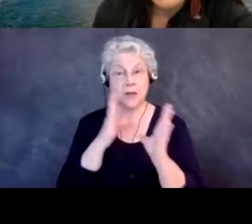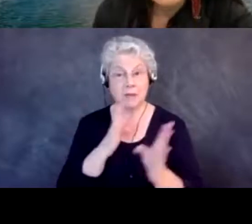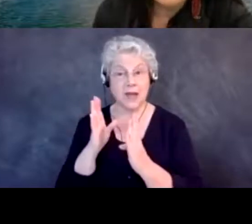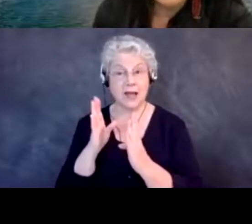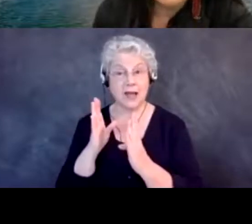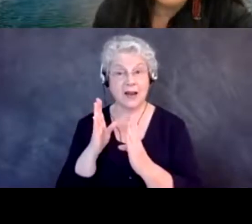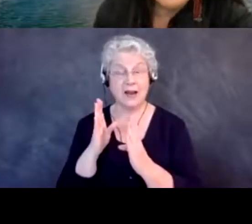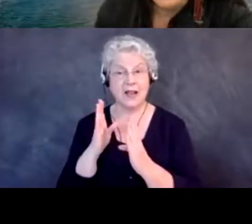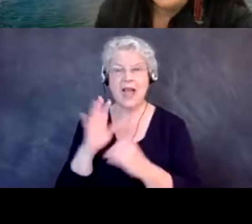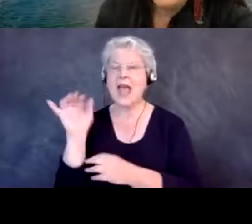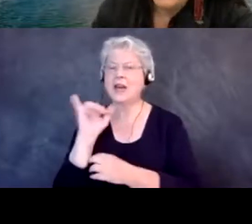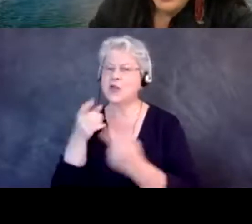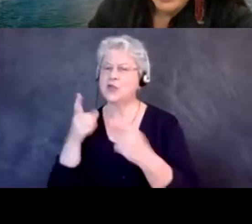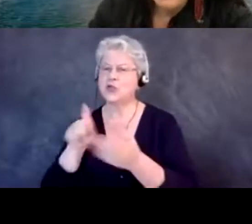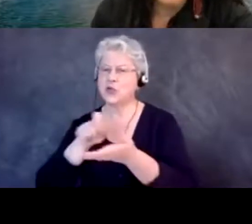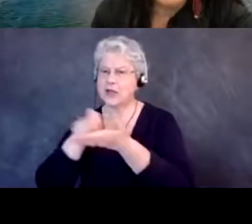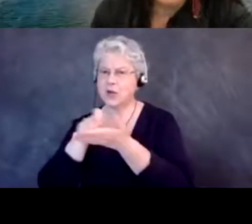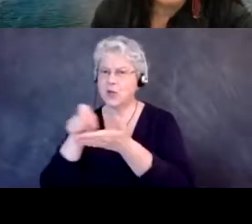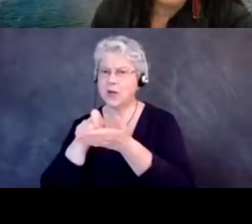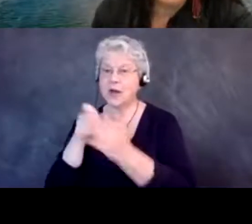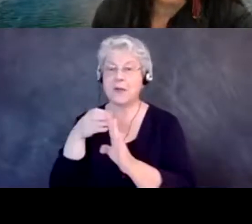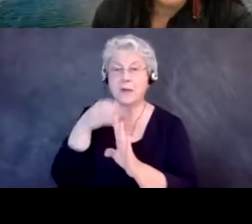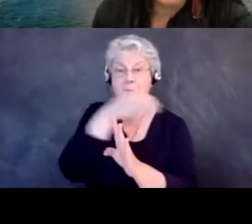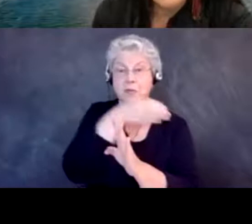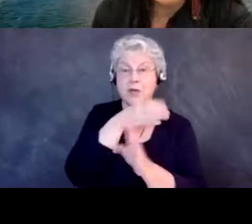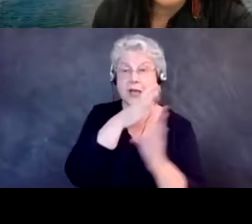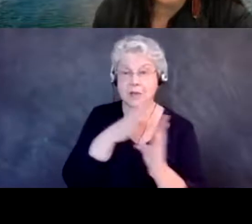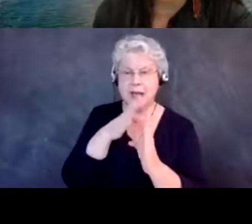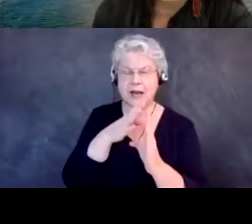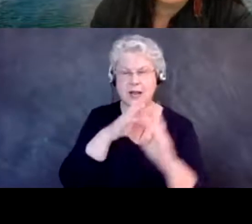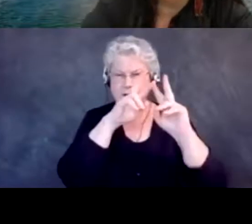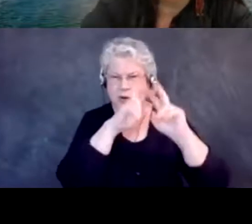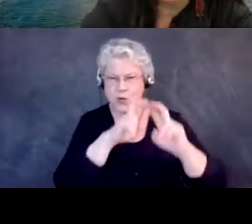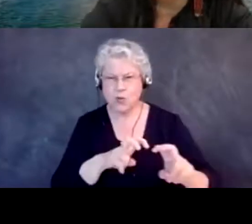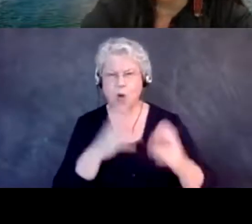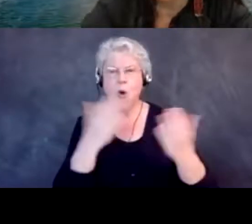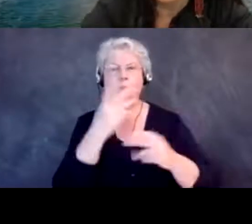as when you’re doing your writing, but when you're doing your pre-planning, you need to look at what types of plans exist in your community.